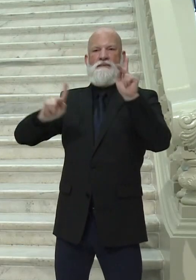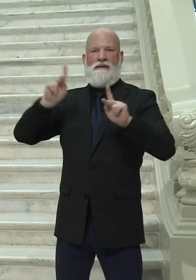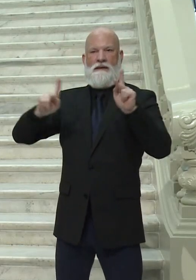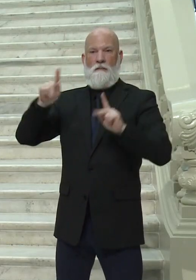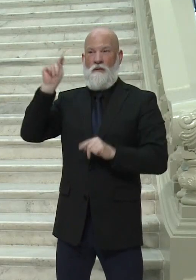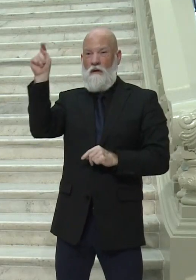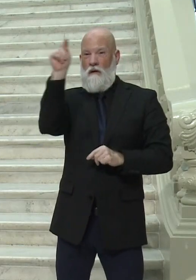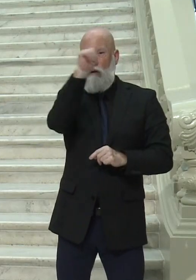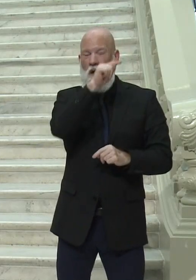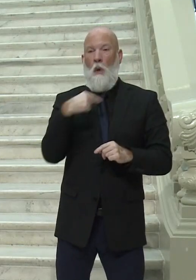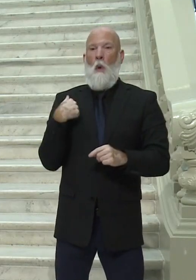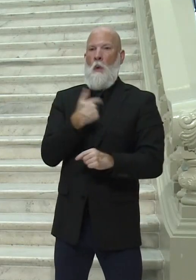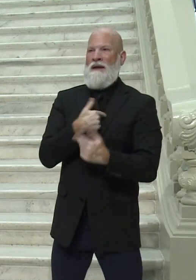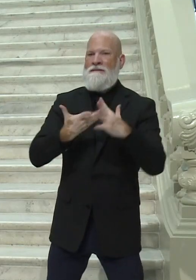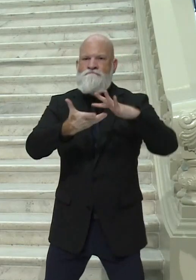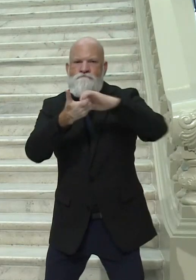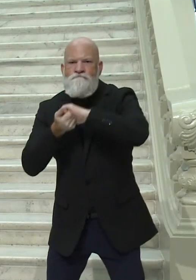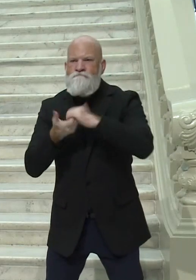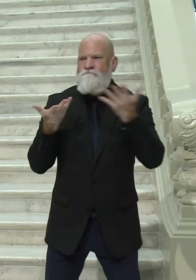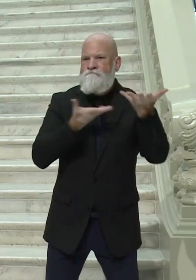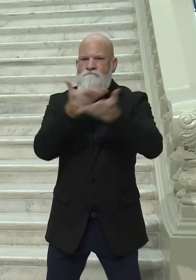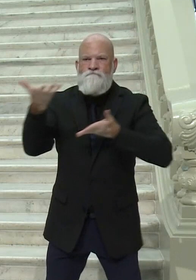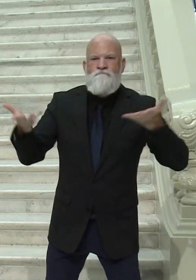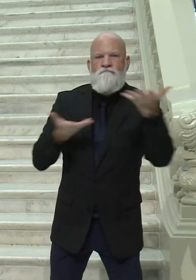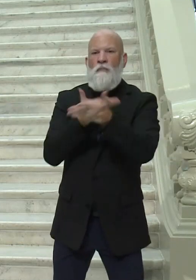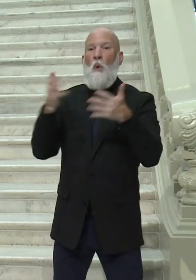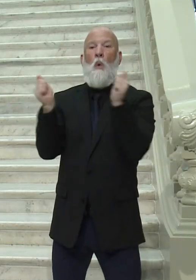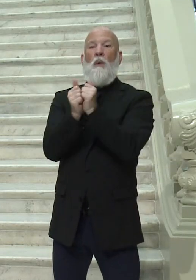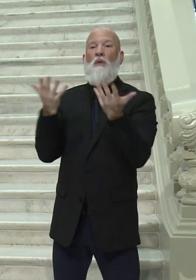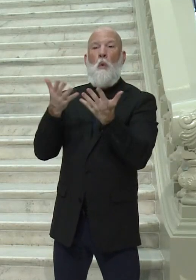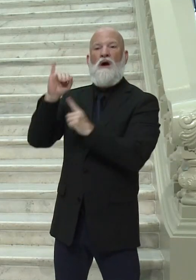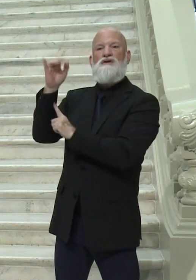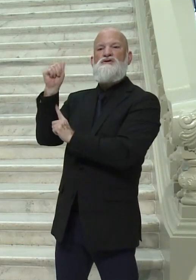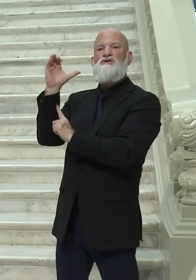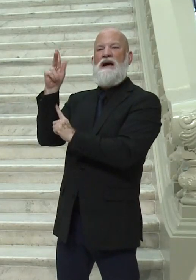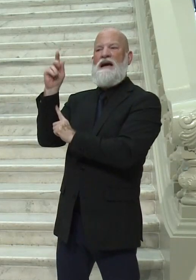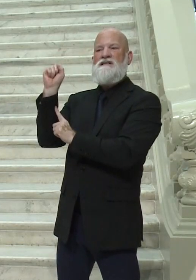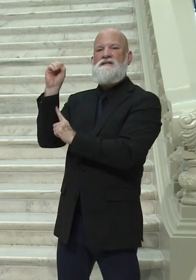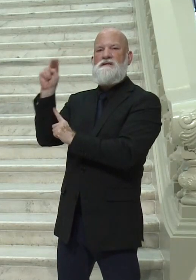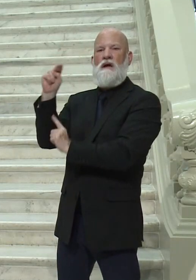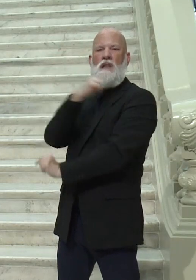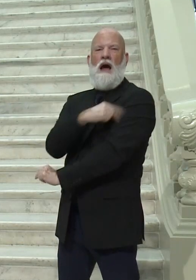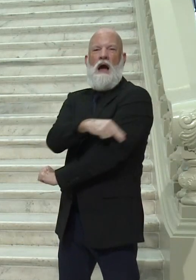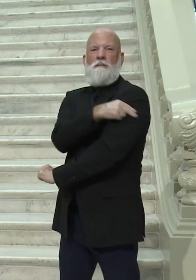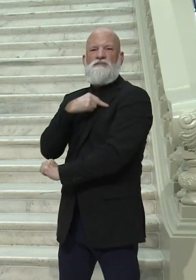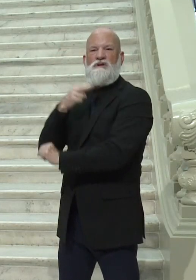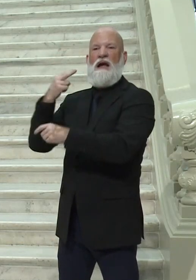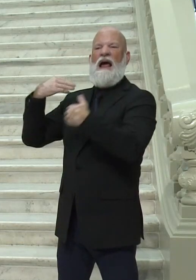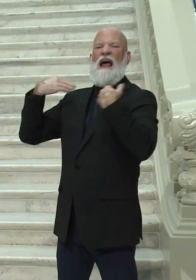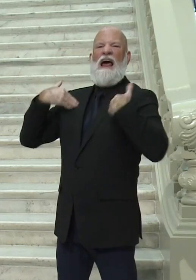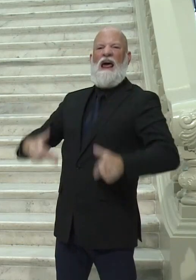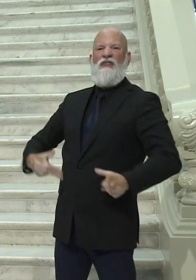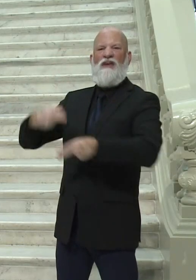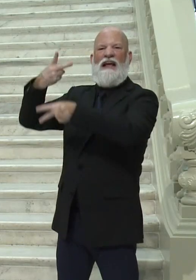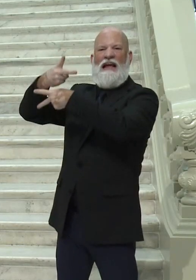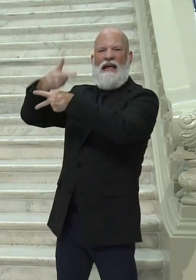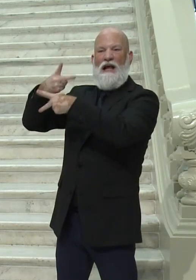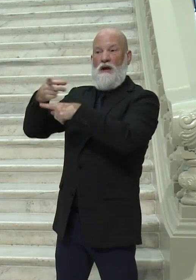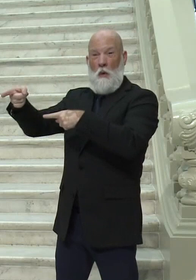STATEWIDE, WITH A TOTAL OF 417 HEALTHCARE STATEWIDE, WITH A TOTAL OF 417 HEALTHCARE PROVIDERS. HEALTHCARE PROVIDERS. HEALTHCARE PROVIDERS. WE HEALTHCARE PROVIDERS. WE HAVE HEALTHCARE PROVIDERS. WE HAVE PARTNERED HEALTHCARE PROVIDERS. WE HAVE PARTNERED WITH WE HAVE PARTNERED WITH WE HAVE PARTNERED WITH HEALTHCARE WE HAVE PARTNERED WITH HEALTHCARE WORKFORCE WE HAVE PARTNERED WITH HEALTHCARE WORKFORCE LOGISTICS, HEALTHCARE WORKFORCE LOGISTICS, HEALTHCARE WORKFORCE LOGISTICS, OTHERWISE HEALTHCARE WORKFORCE LOGISTICS, OTHERWISE KNOWN HEALTHCARE WORKFORCE LOGISTICS, OTHERWISE KNOWN AS HEALTHCARE WORKFORCE LOGISTICS, OTHERWISE KNOWN AS JACKSON OTHERWISE KNOWN AS JACKSON OTHERWISE KNOWN AS JACKSON HEALTHCARE, OTHERWISE KNOWN AS JACKSON HEALTHCARE, TO